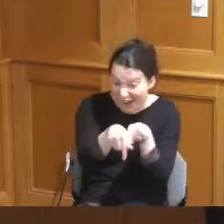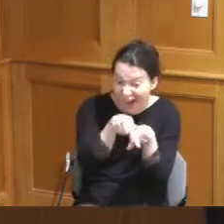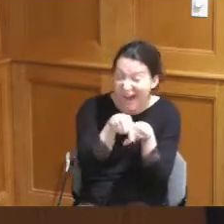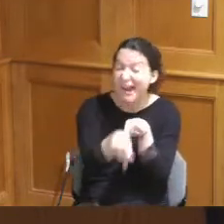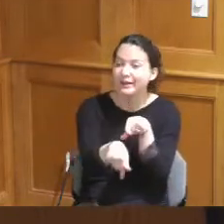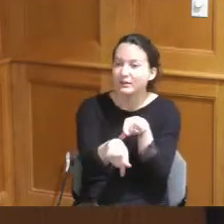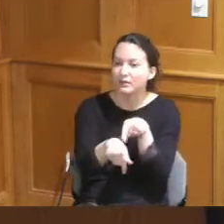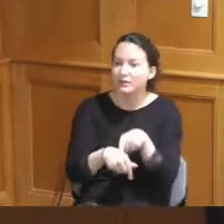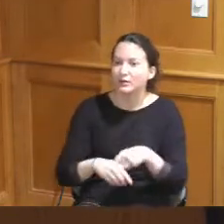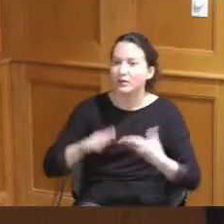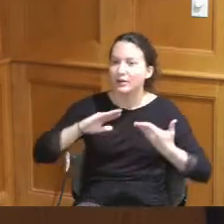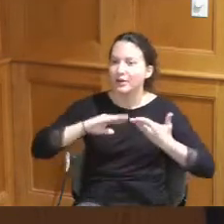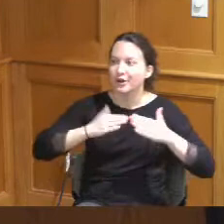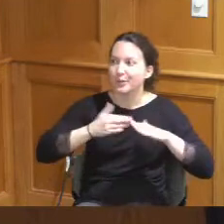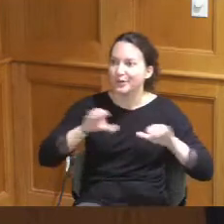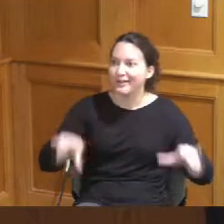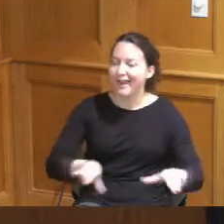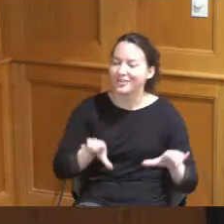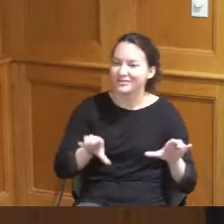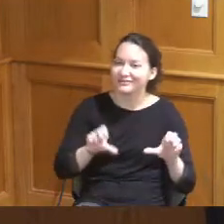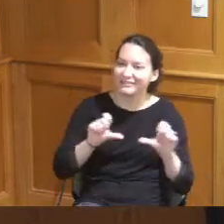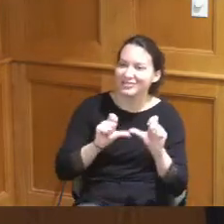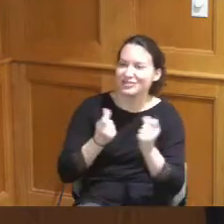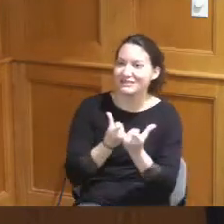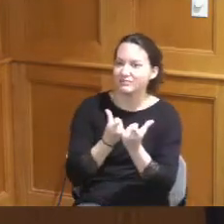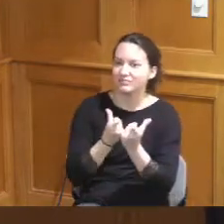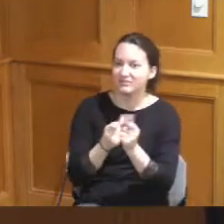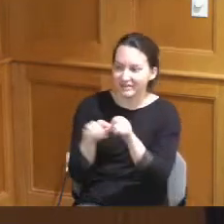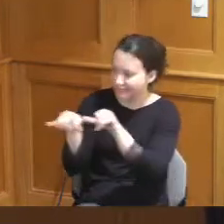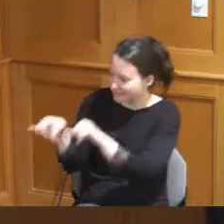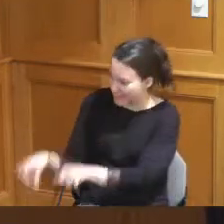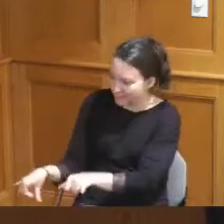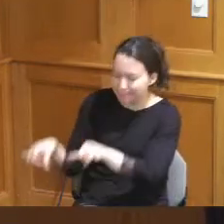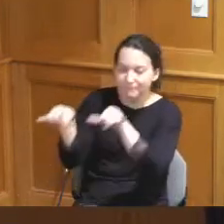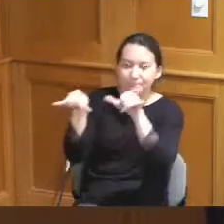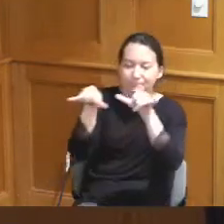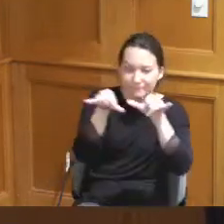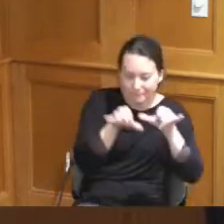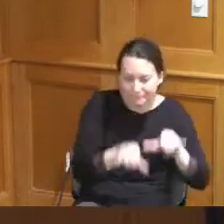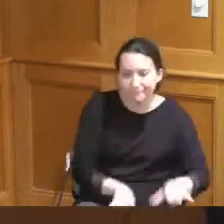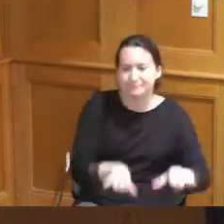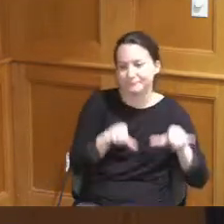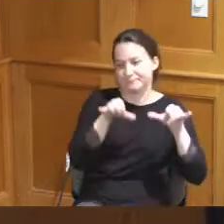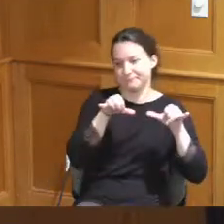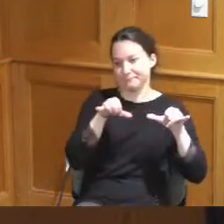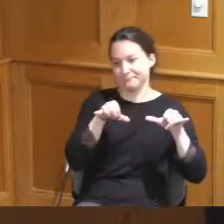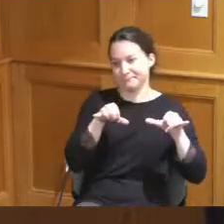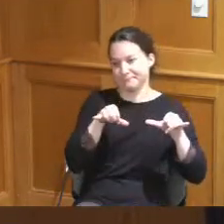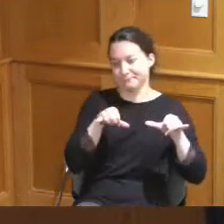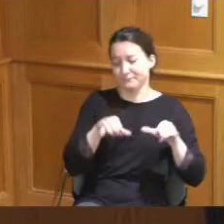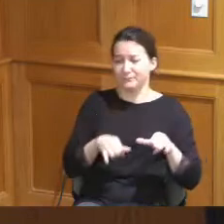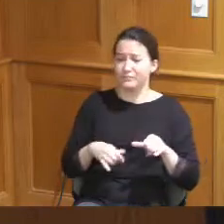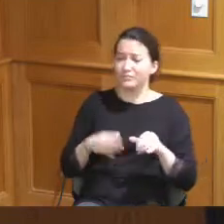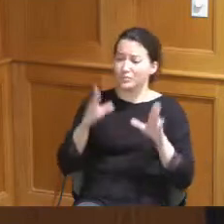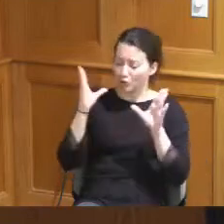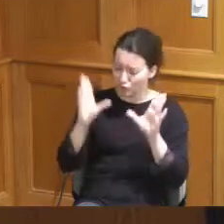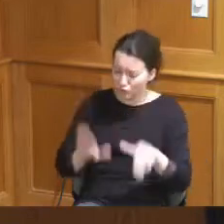County Community Action Agency that does the same things we just talked about reappraisal biasness